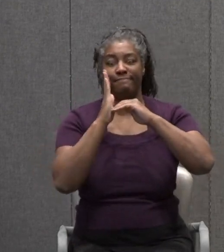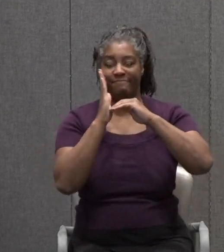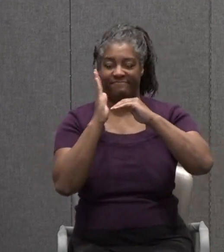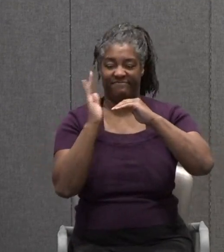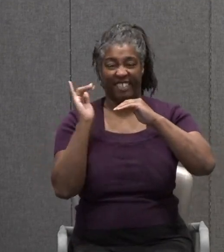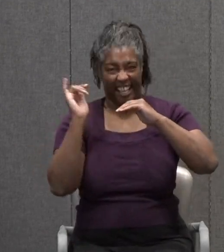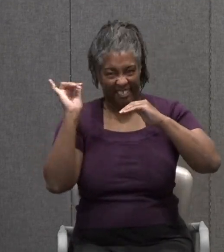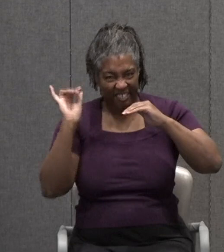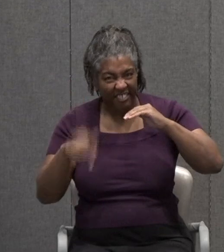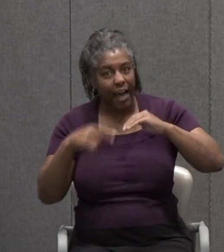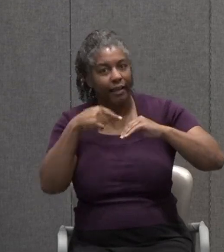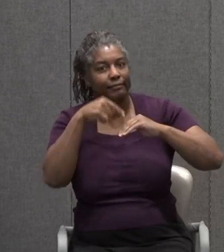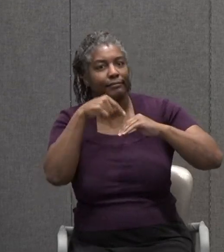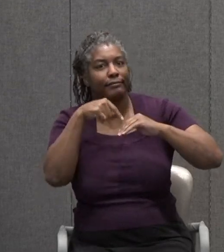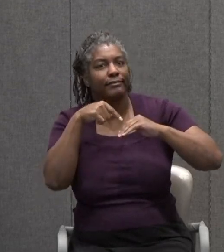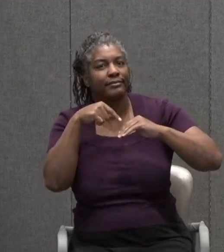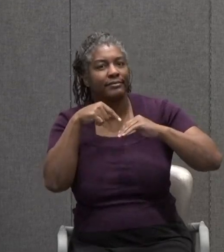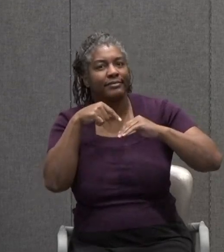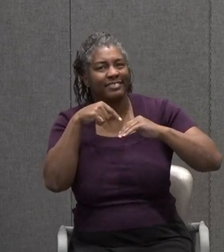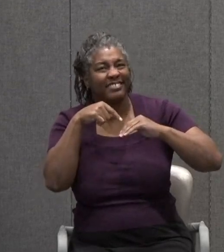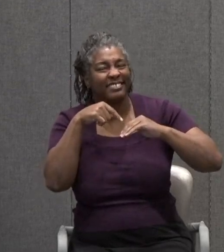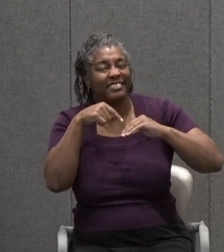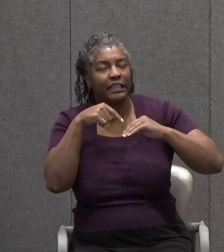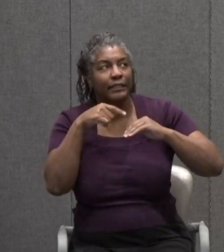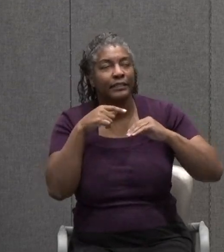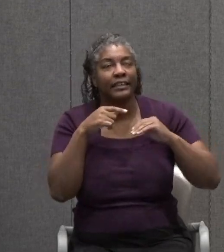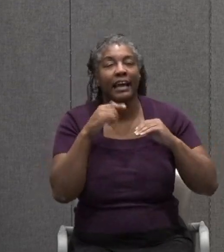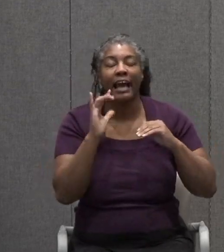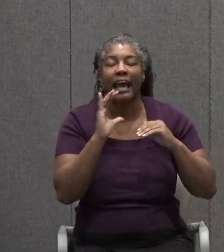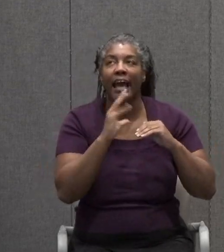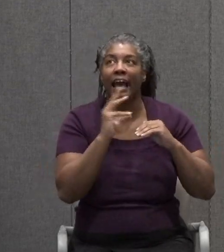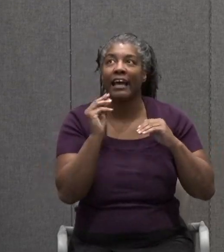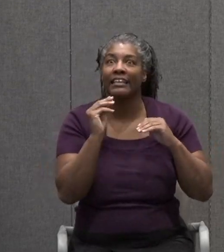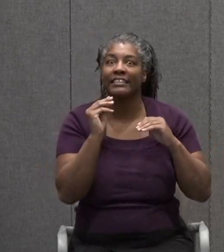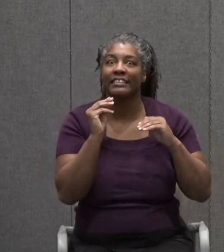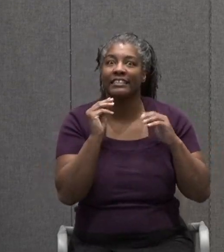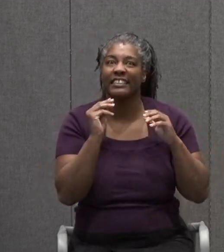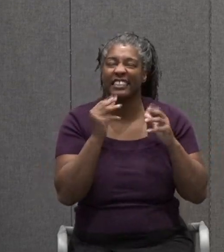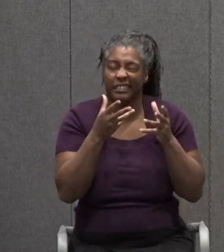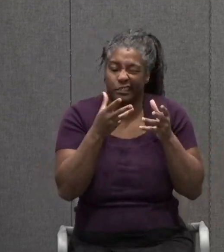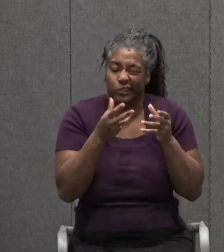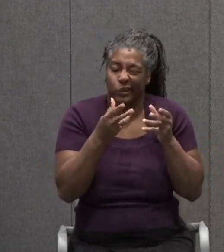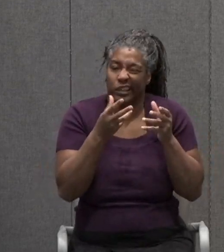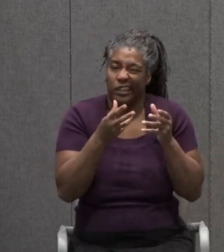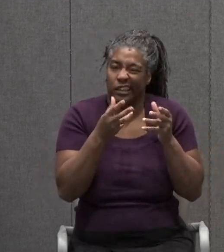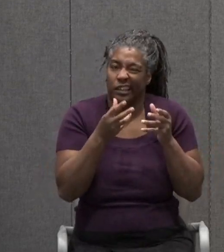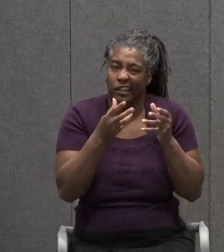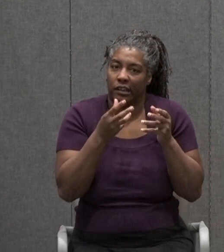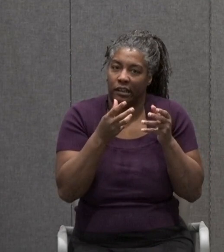And it sounds kind of squishy. If that makes any sense, sounds kind of squishy.